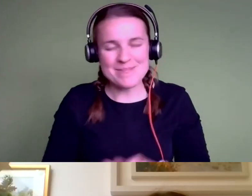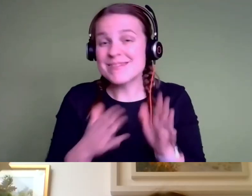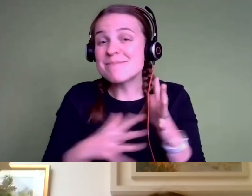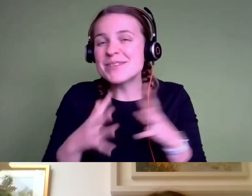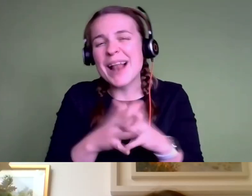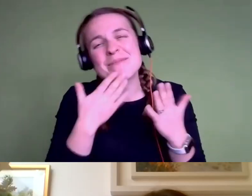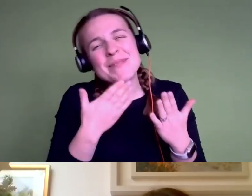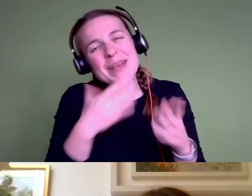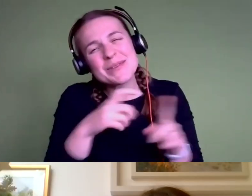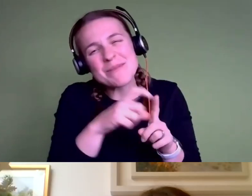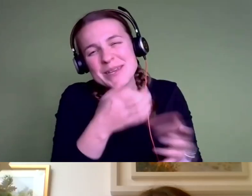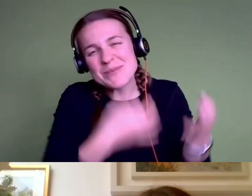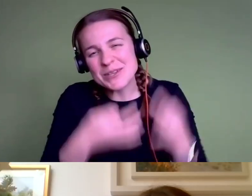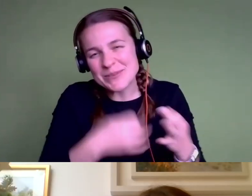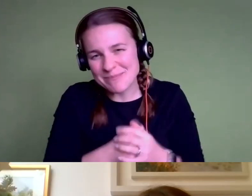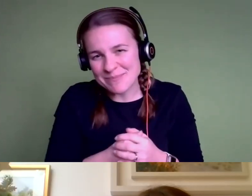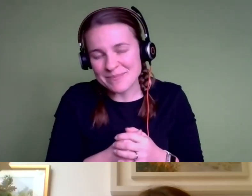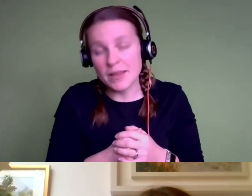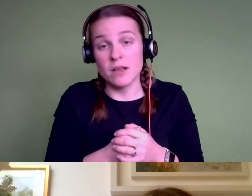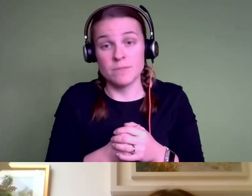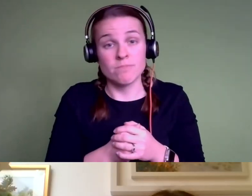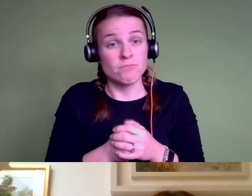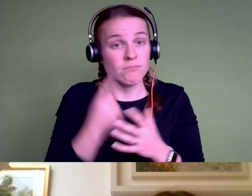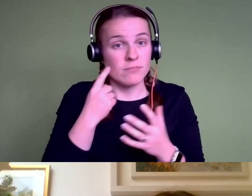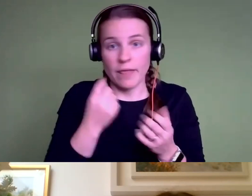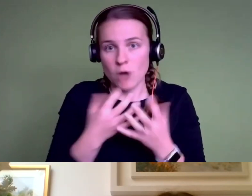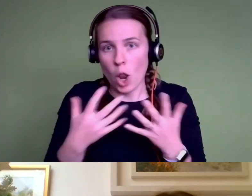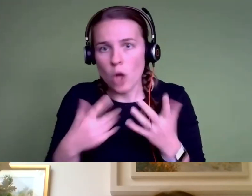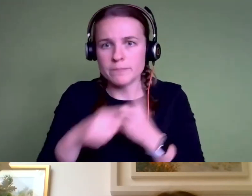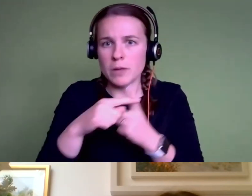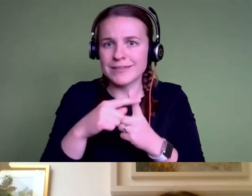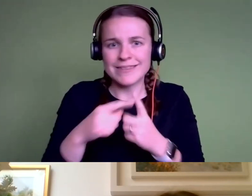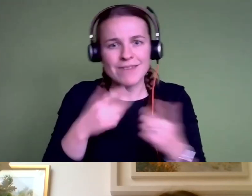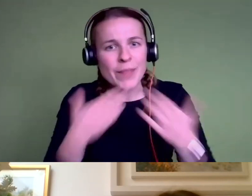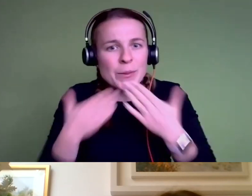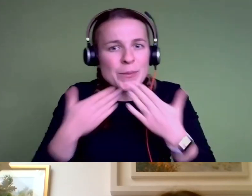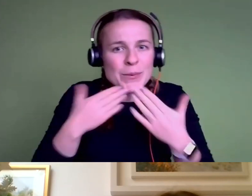from a supermarket in a carrier bag. SPEAKER: Thank you very much, that is really lovely